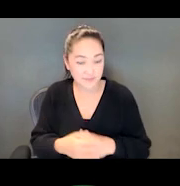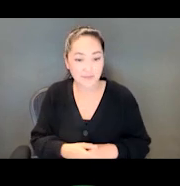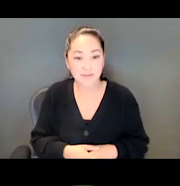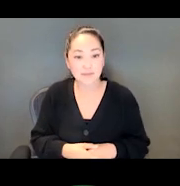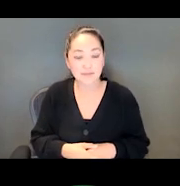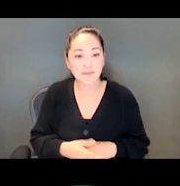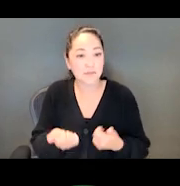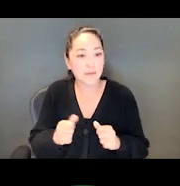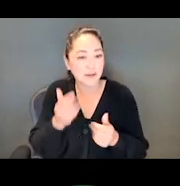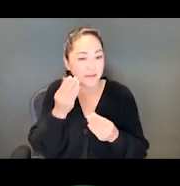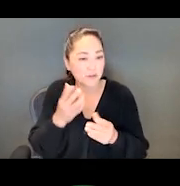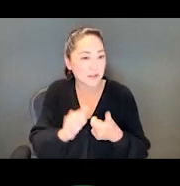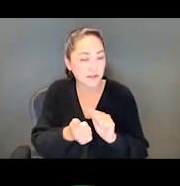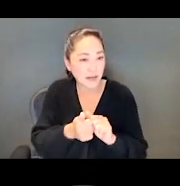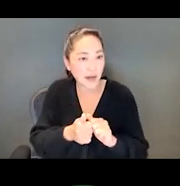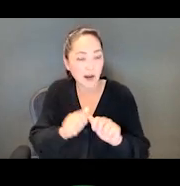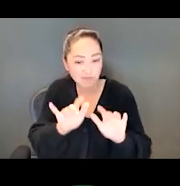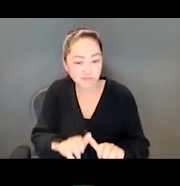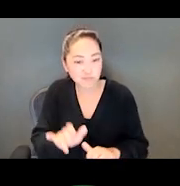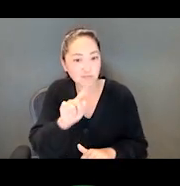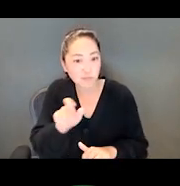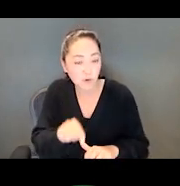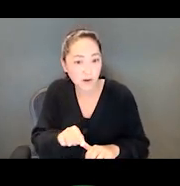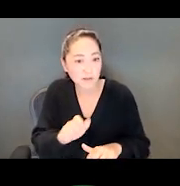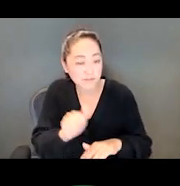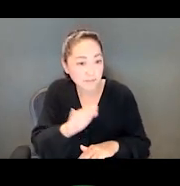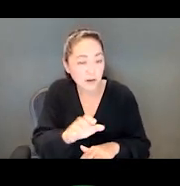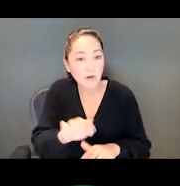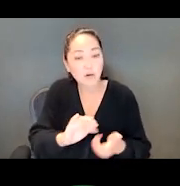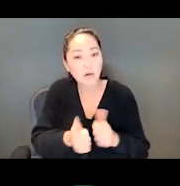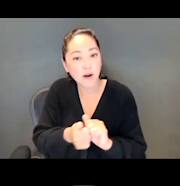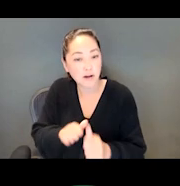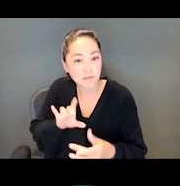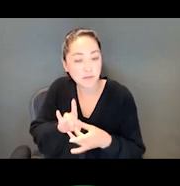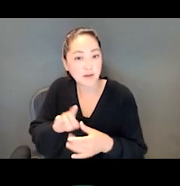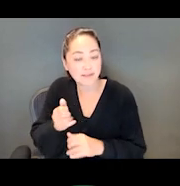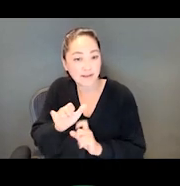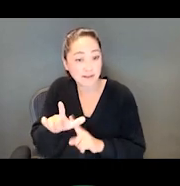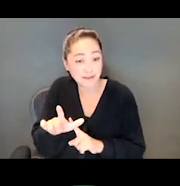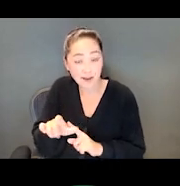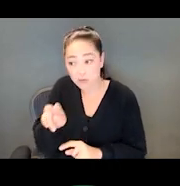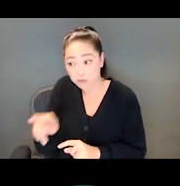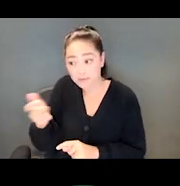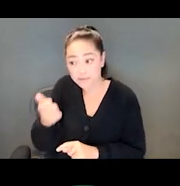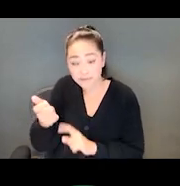Information about how to submit questions and how to access ASL can be found in the chat.